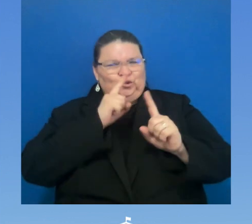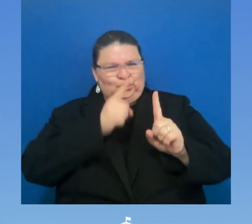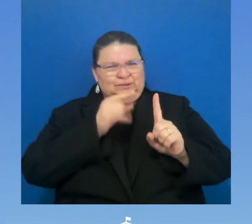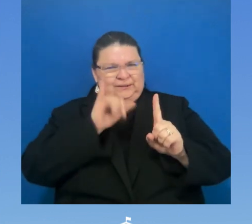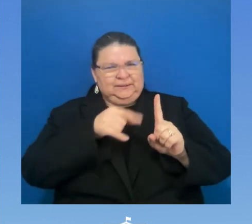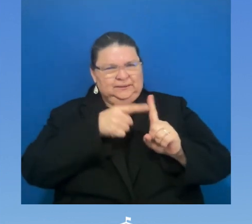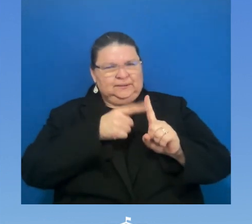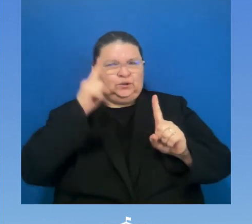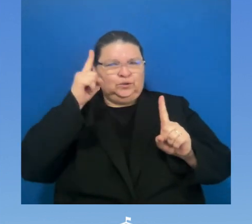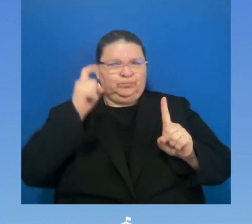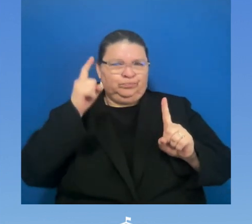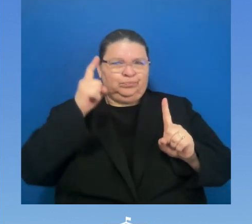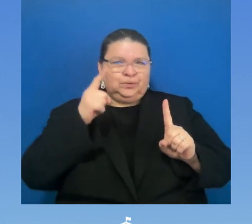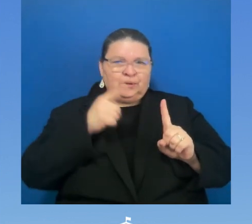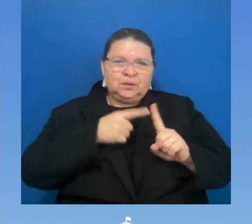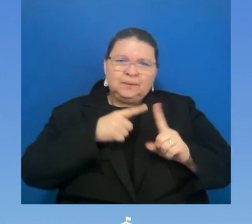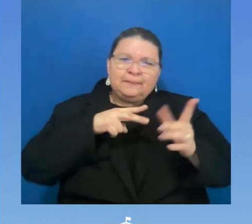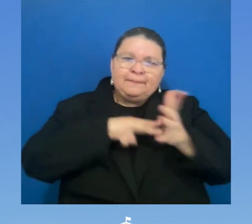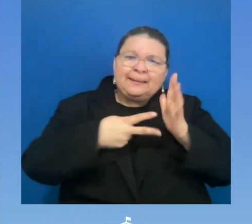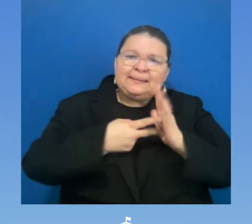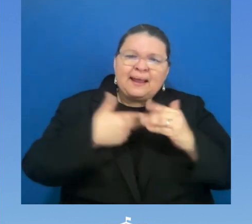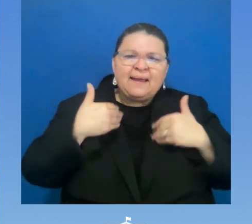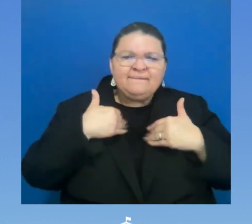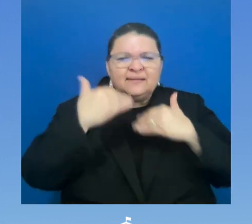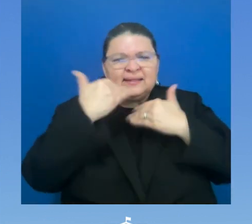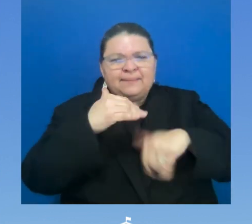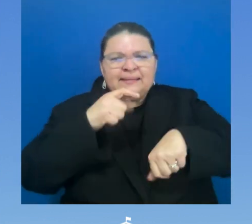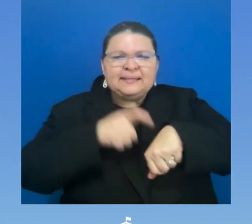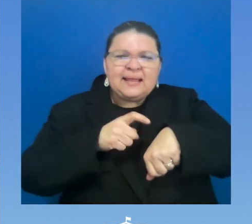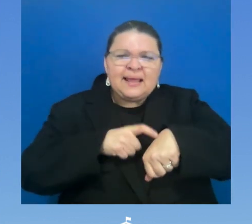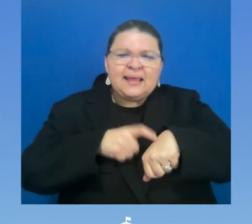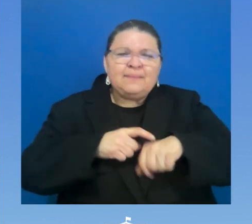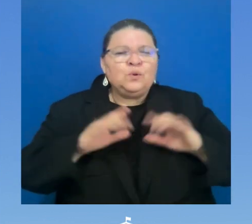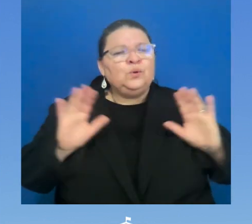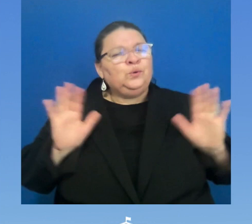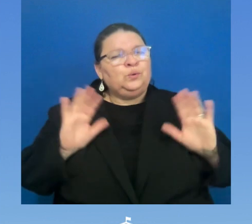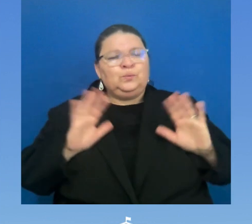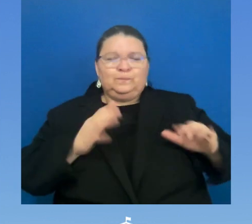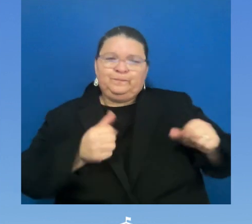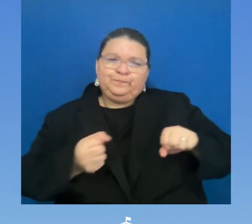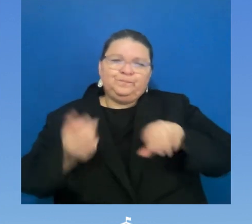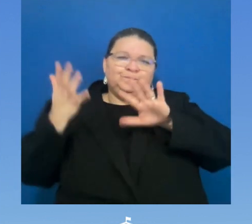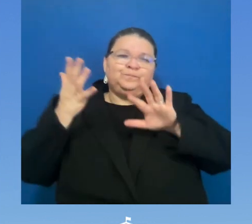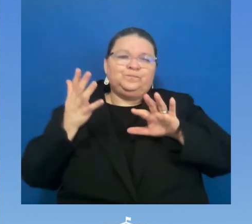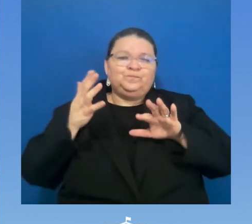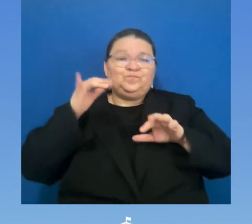instead of only being able to challenge the discrimination soon after the original.